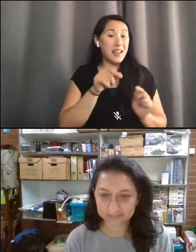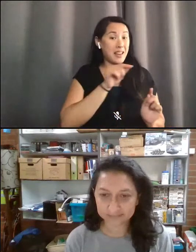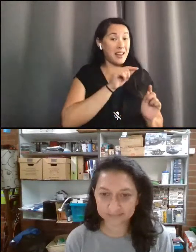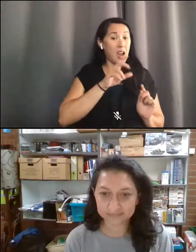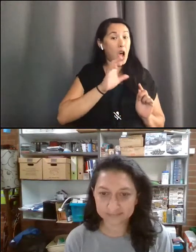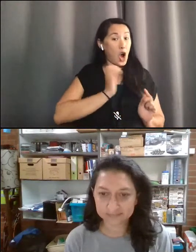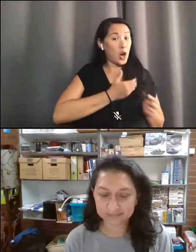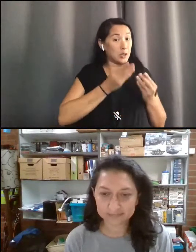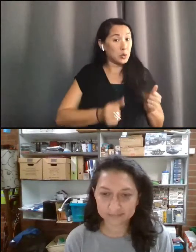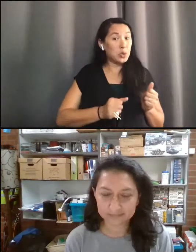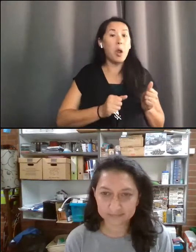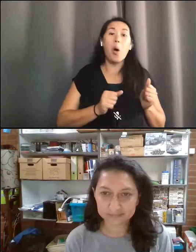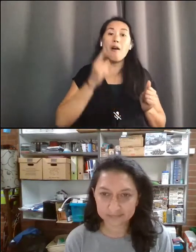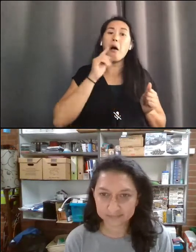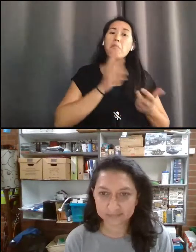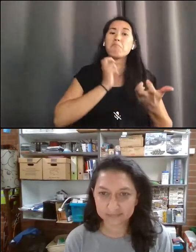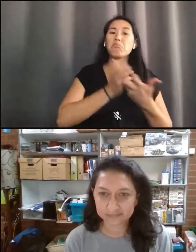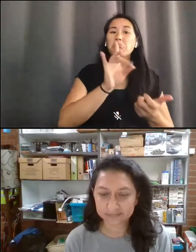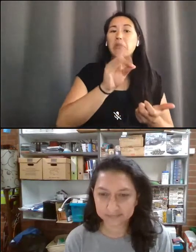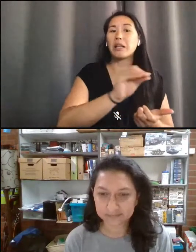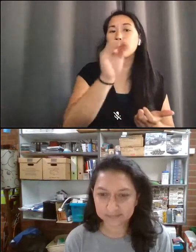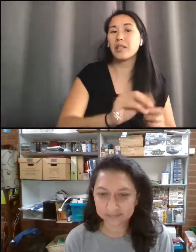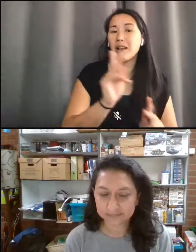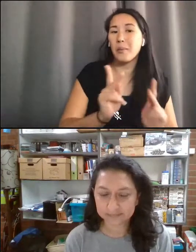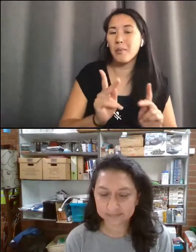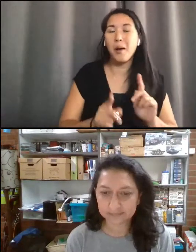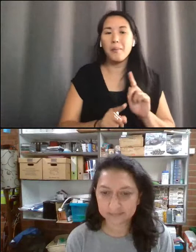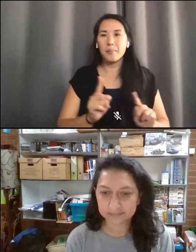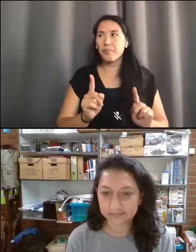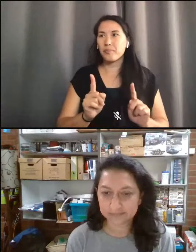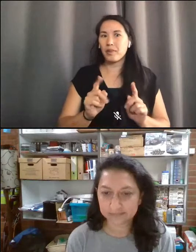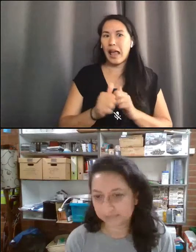can you give people and empower them to be able to either solve for it themselves based on the